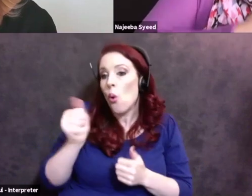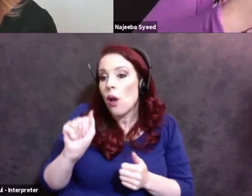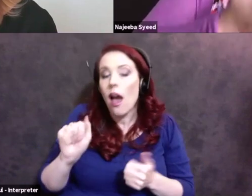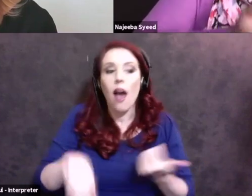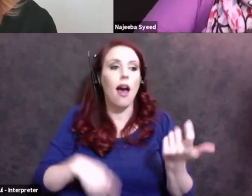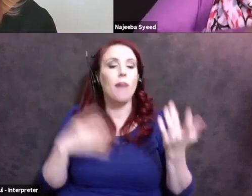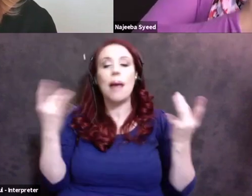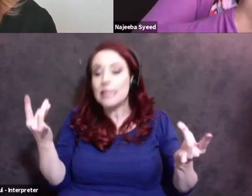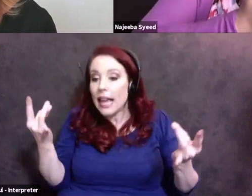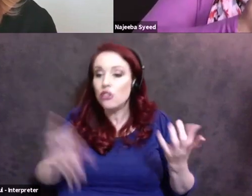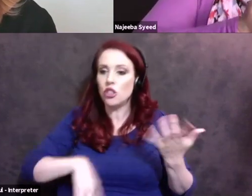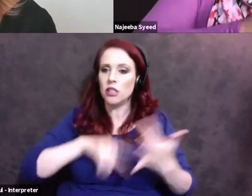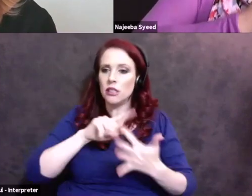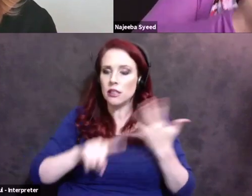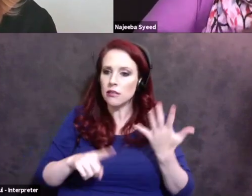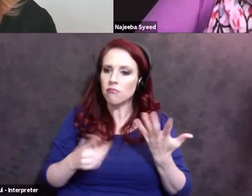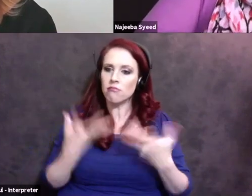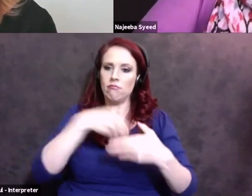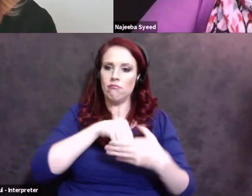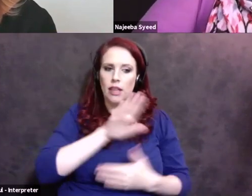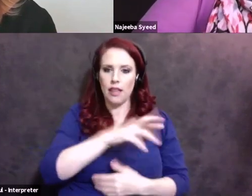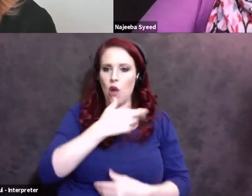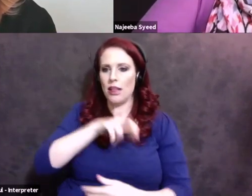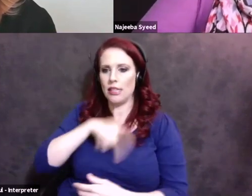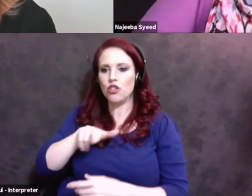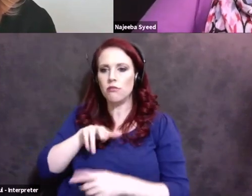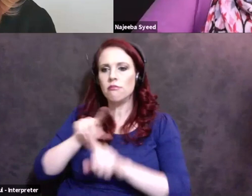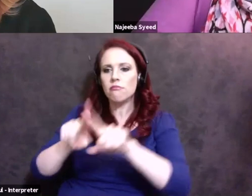but get embodied in more than one religious tradition.